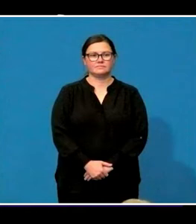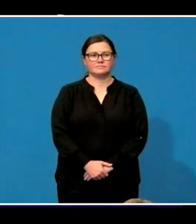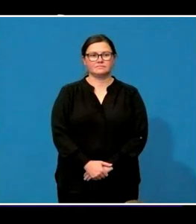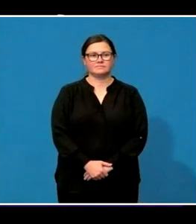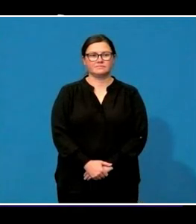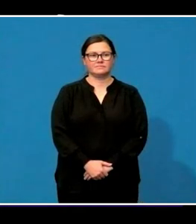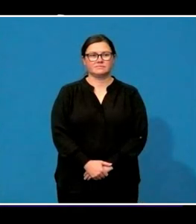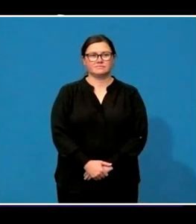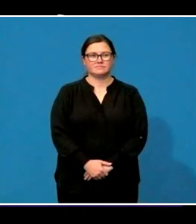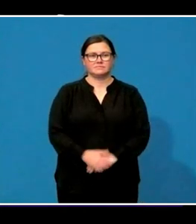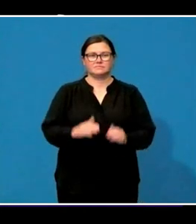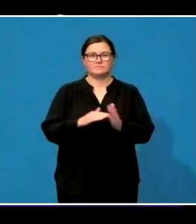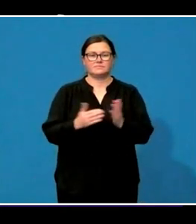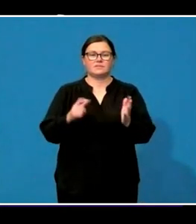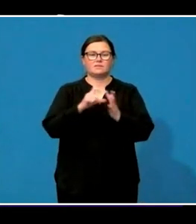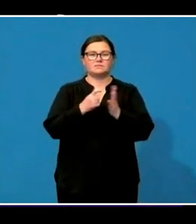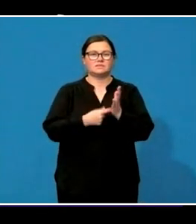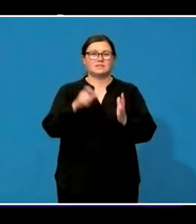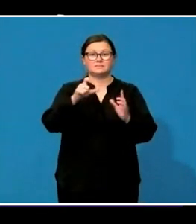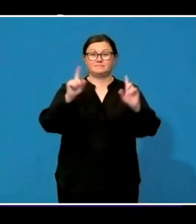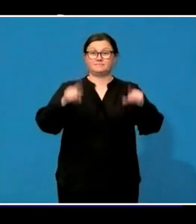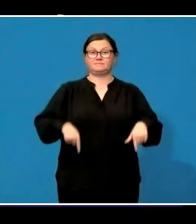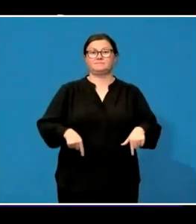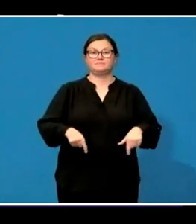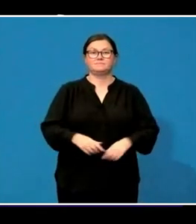Royal Commission is resumed. Yes, Mr Griffin.